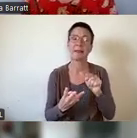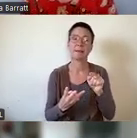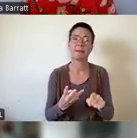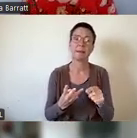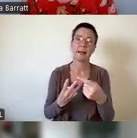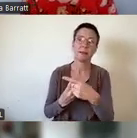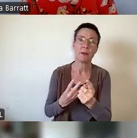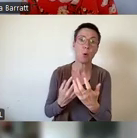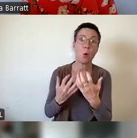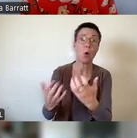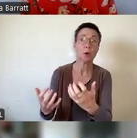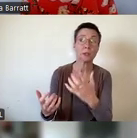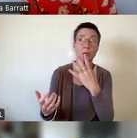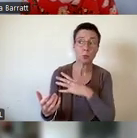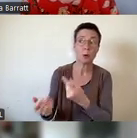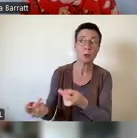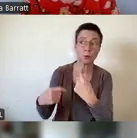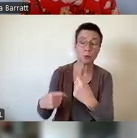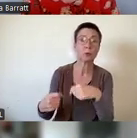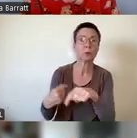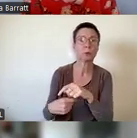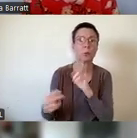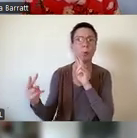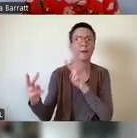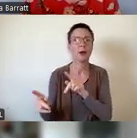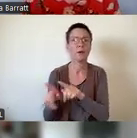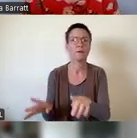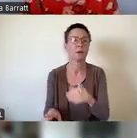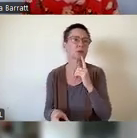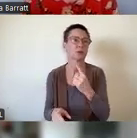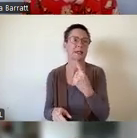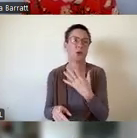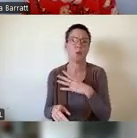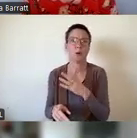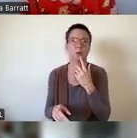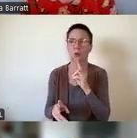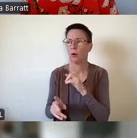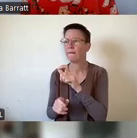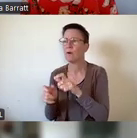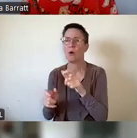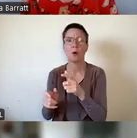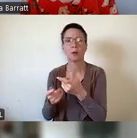you're looking for might be using. Let's say you're going after curators; we need to then think about the